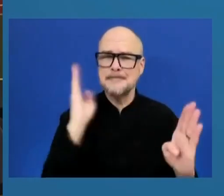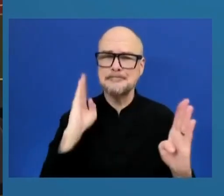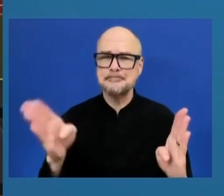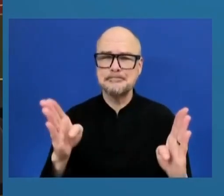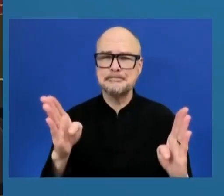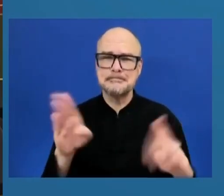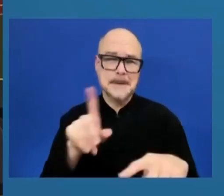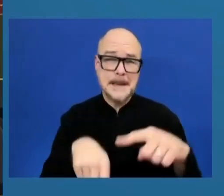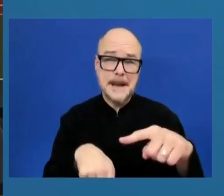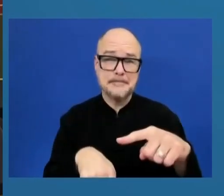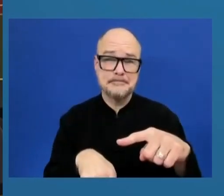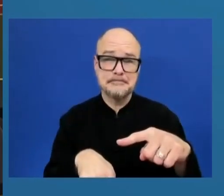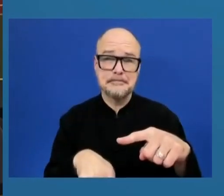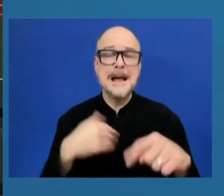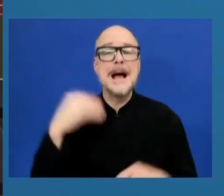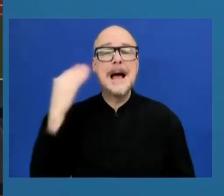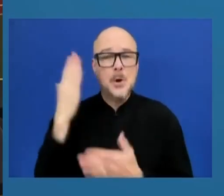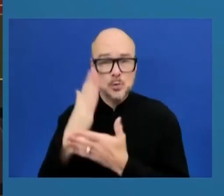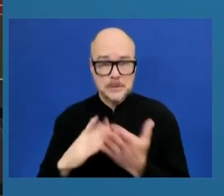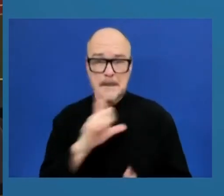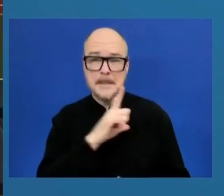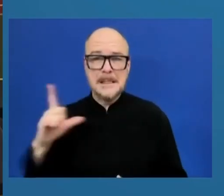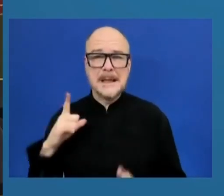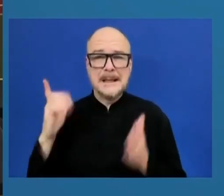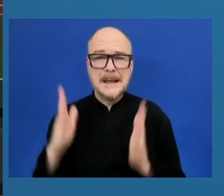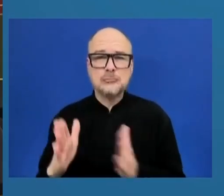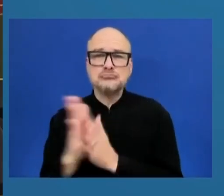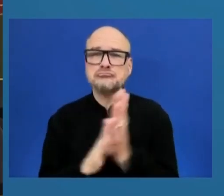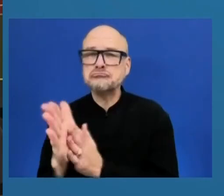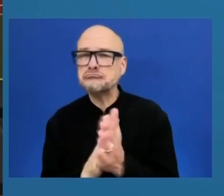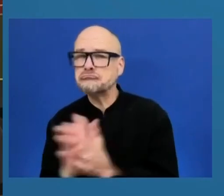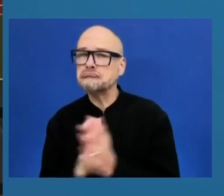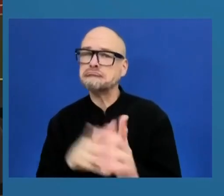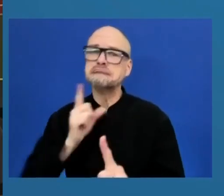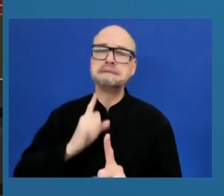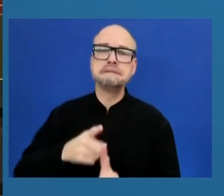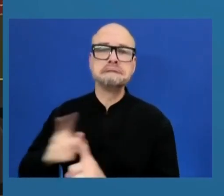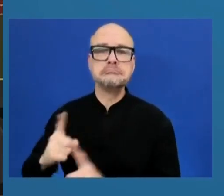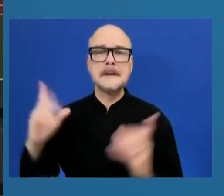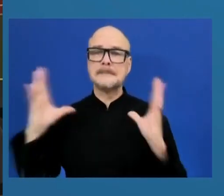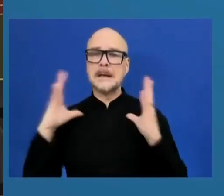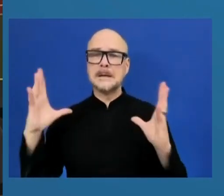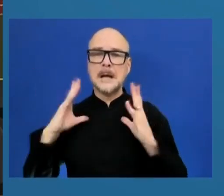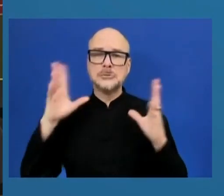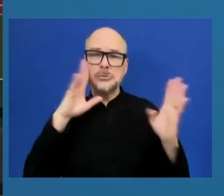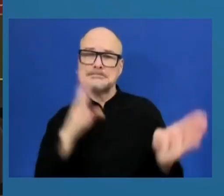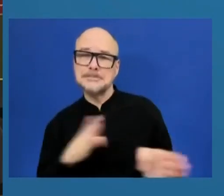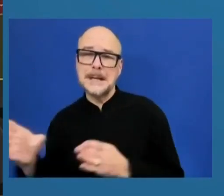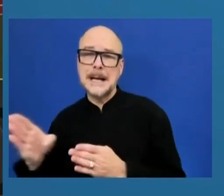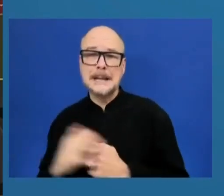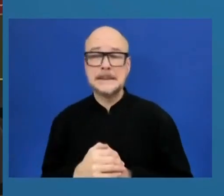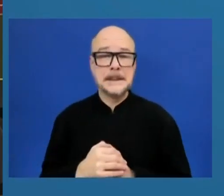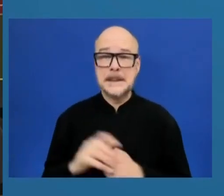I know some of the legislators may be anxious to hit certain vacation plans. But I'm not going anywhere. I don't make vacations,